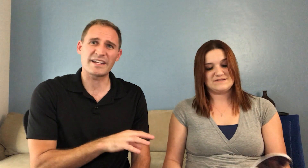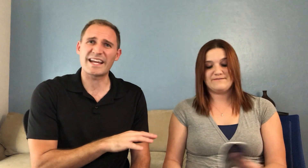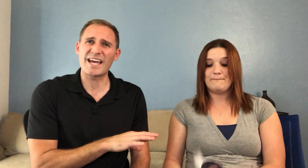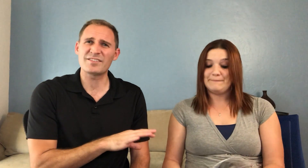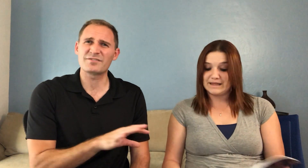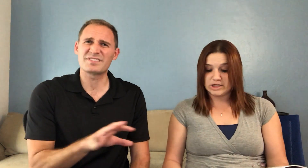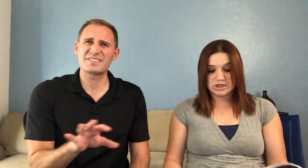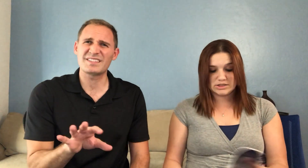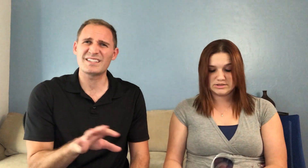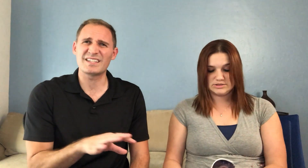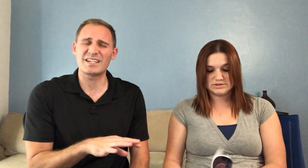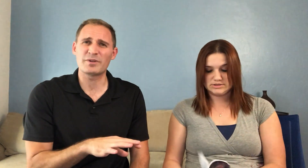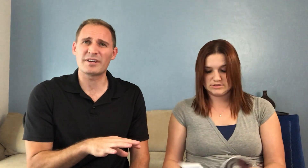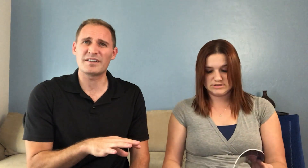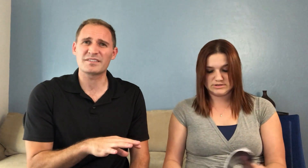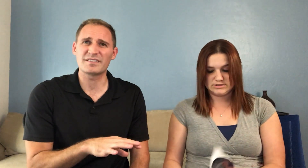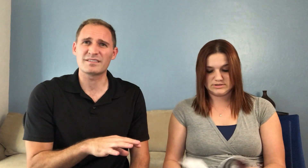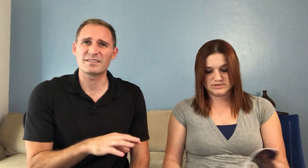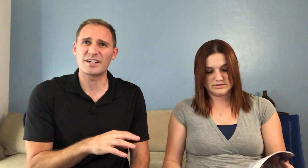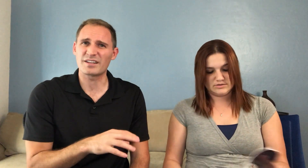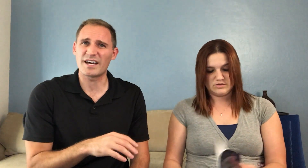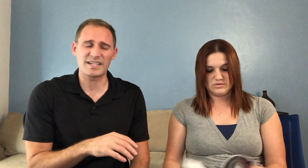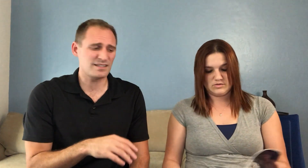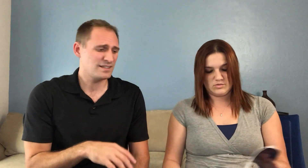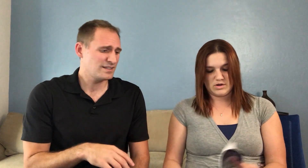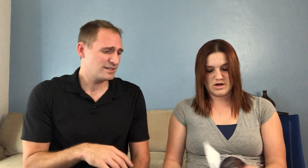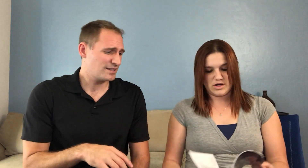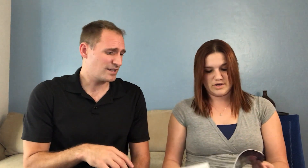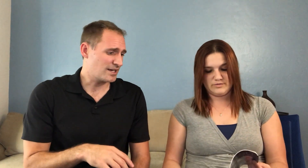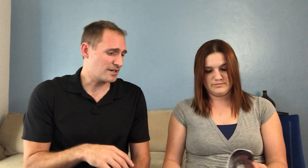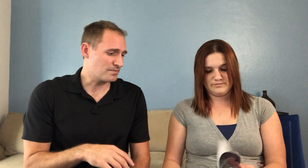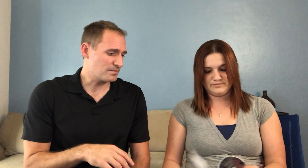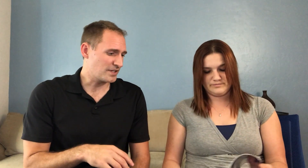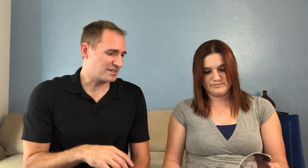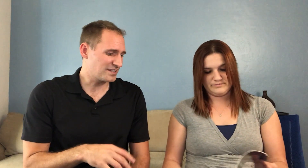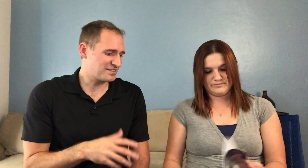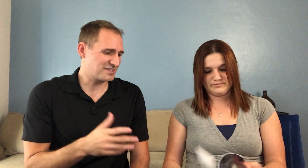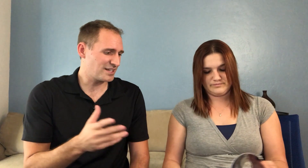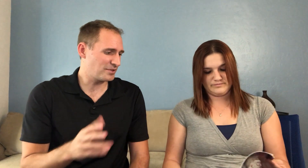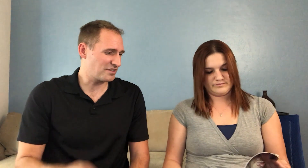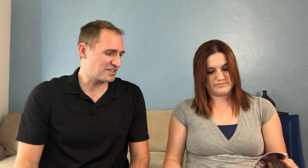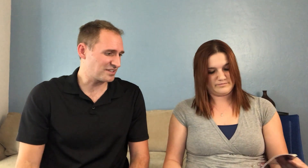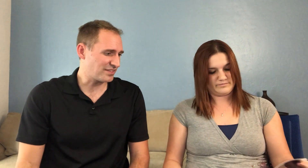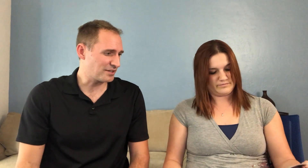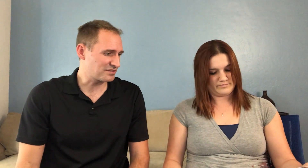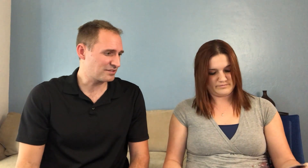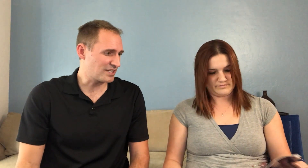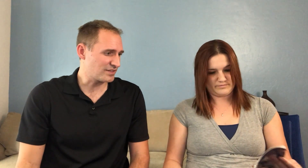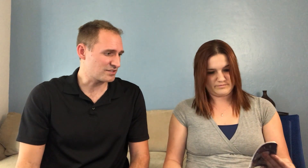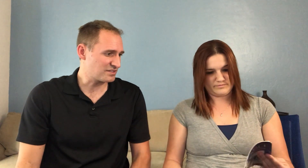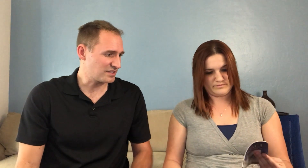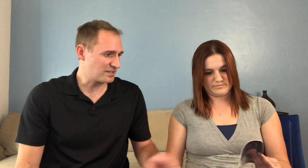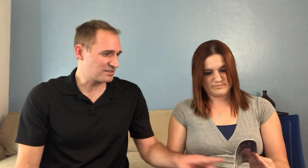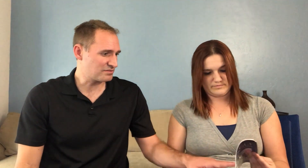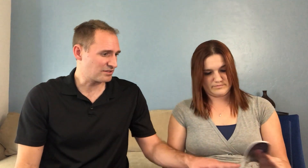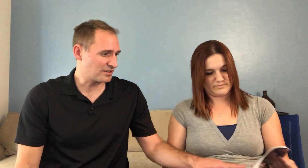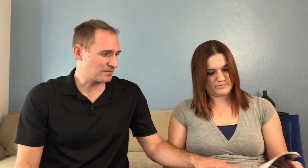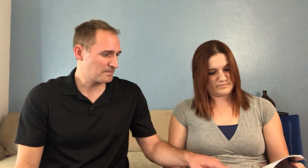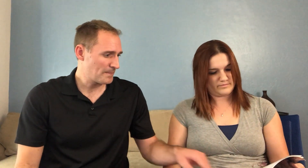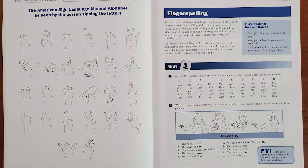that i haven't seen anywhere else on online um but it's just one of those things that I thought was kind of interesting, it's this one right here.